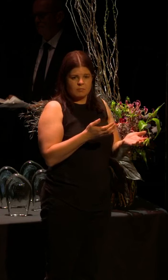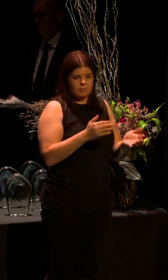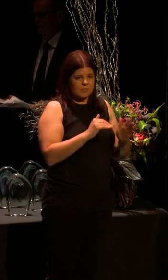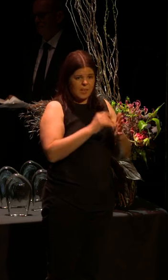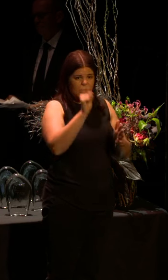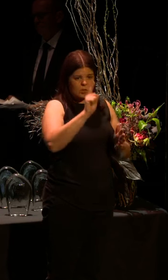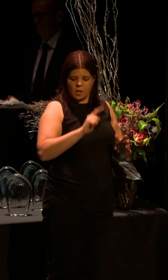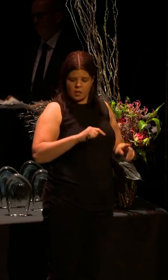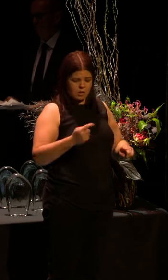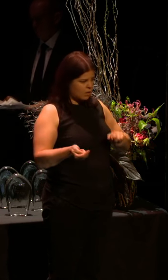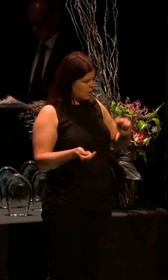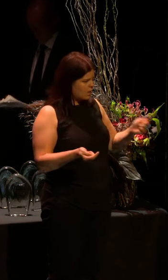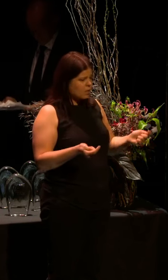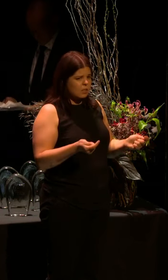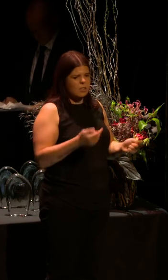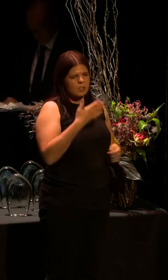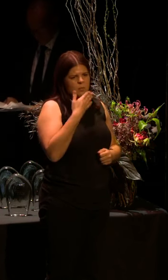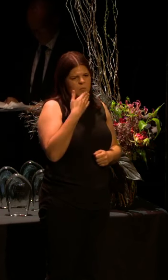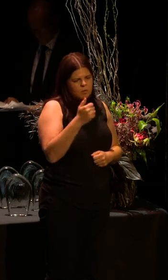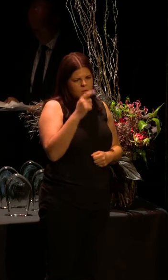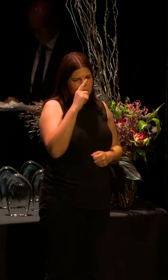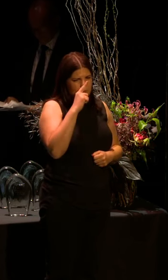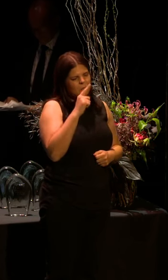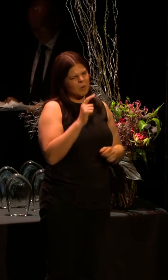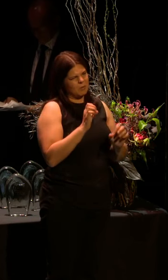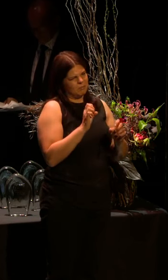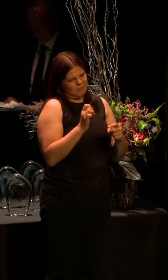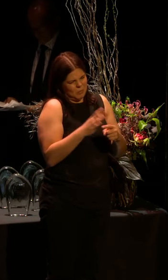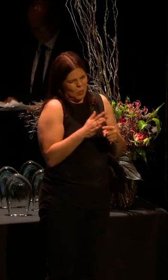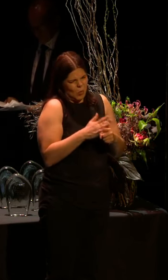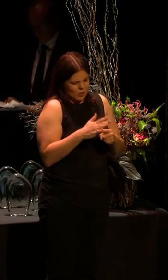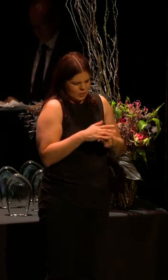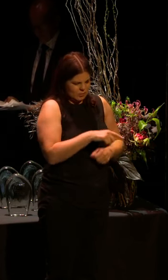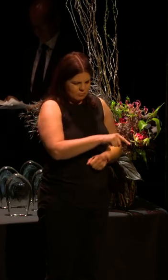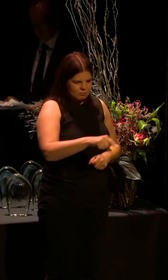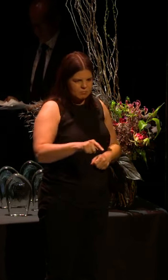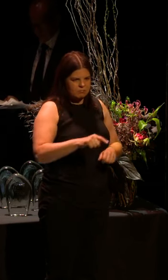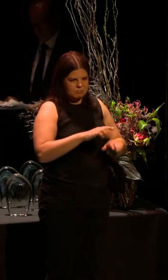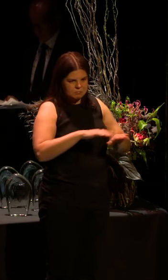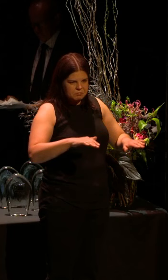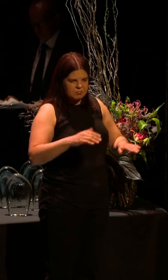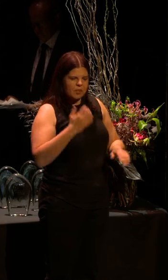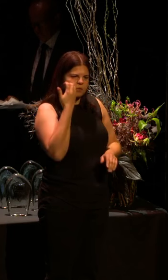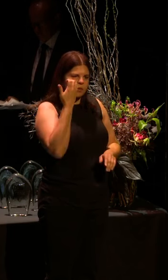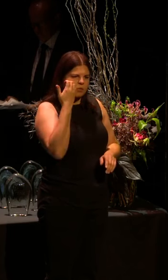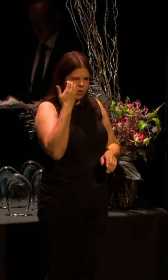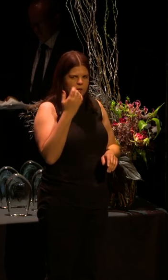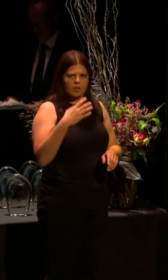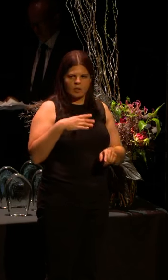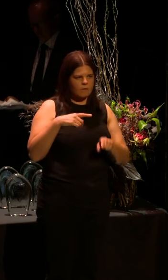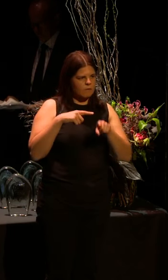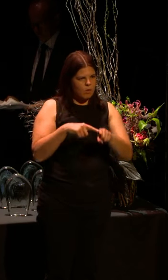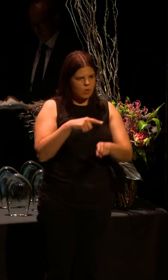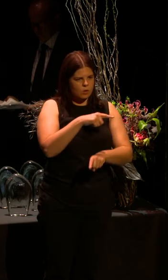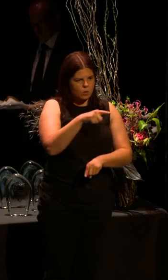but more importantly, those gorgeous, precious little ones that follow in our footsteps. So may my people's spirit walk and guide all of us